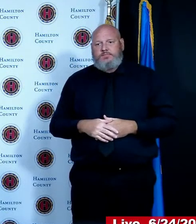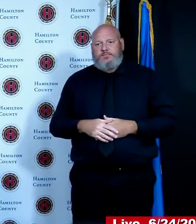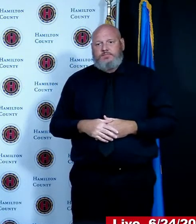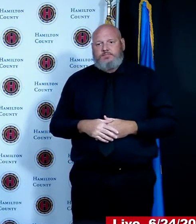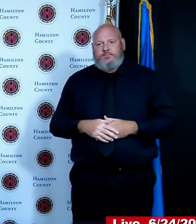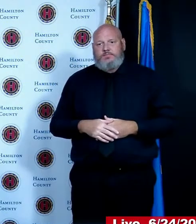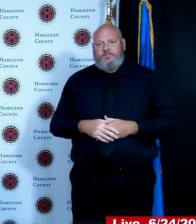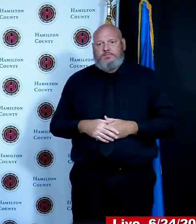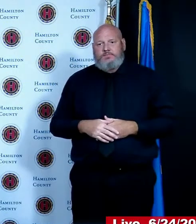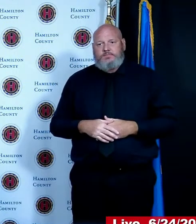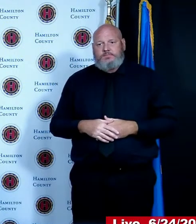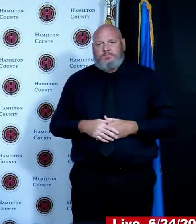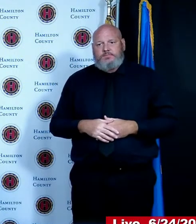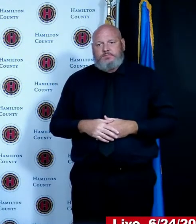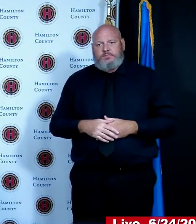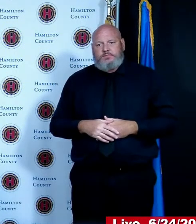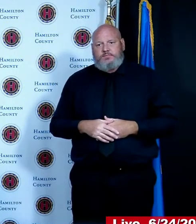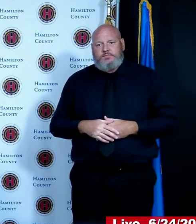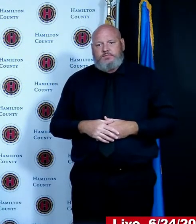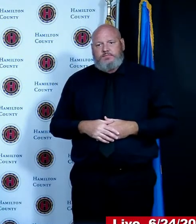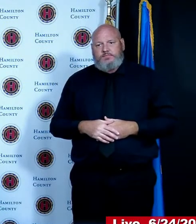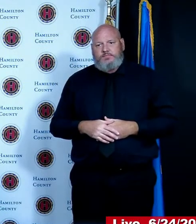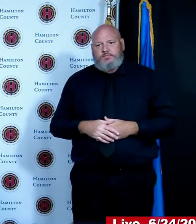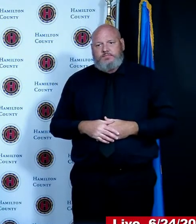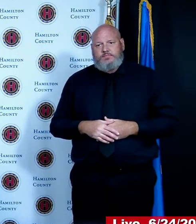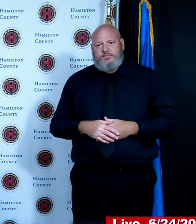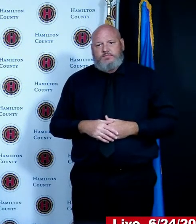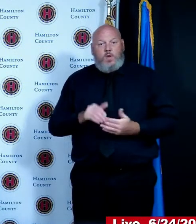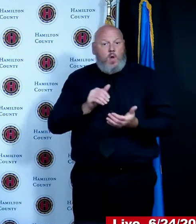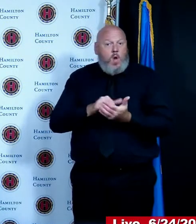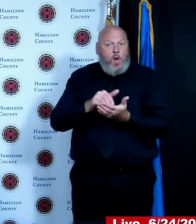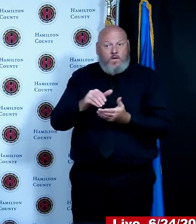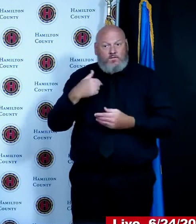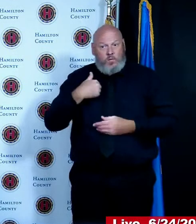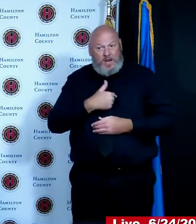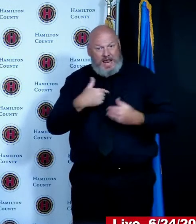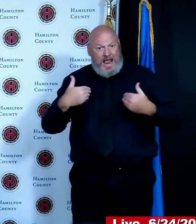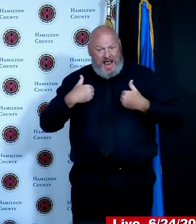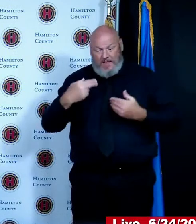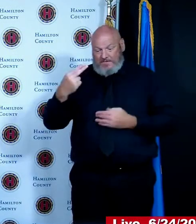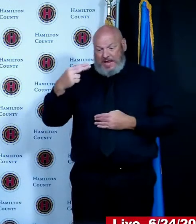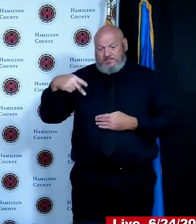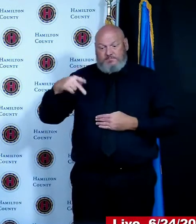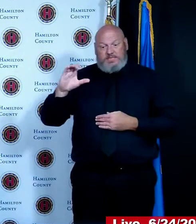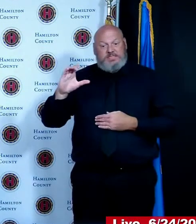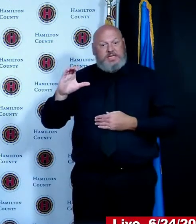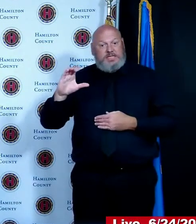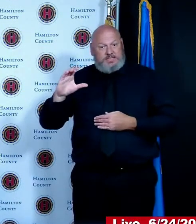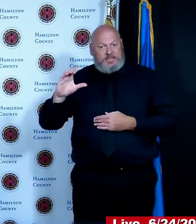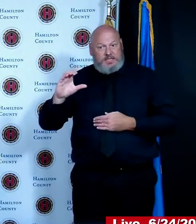Hamilton County HCPC the Hamilton County Public Health web site has a map